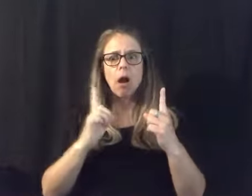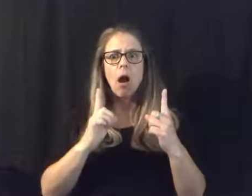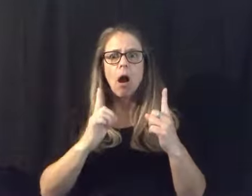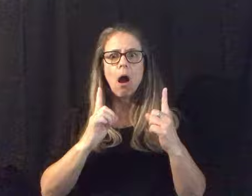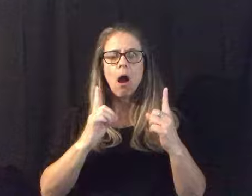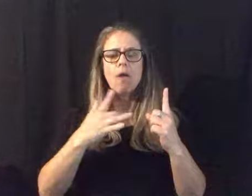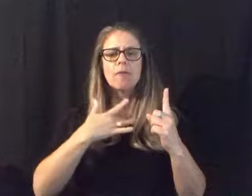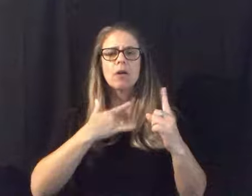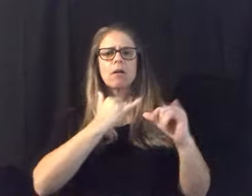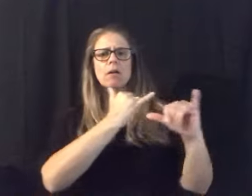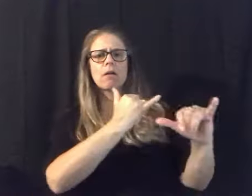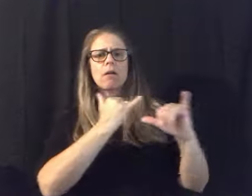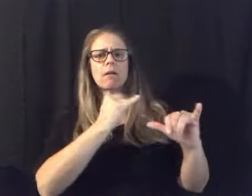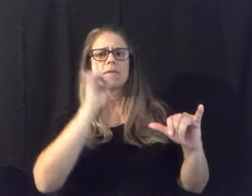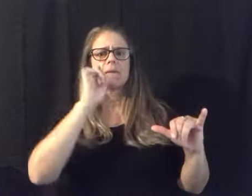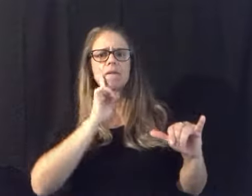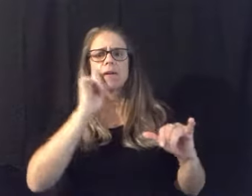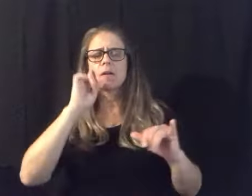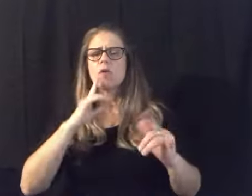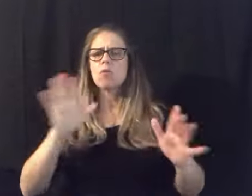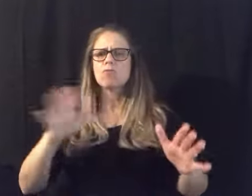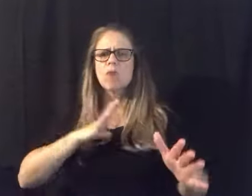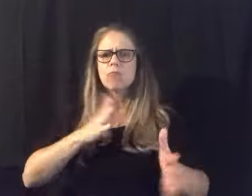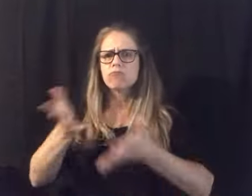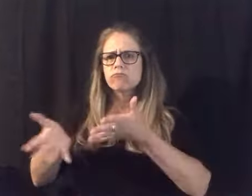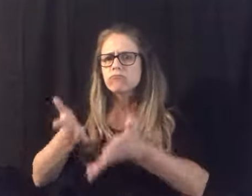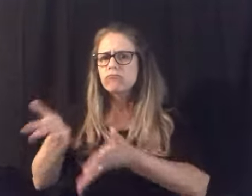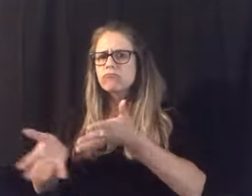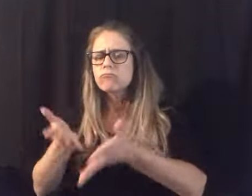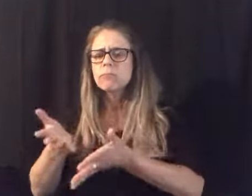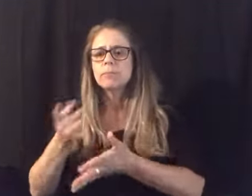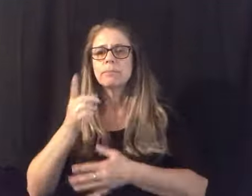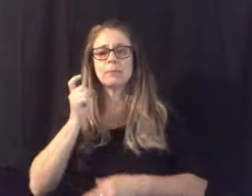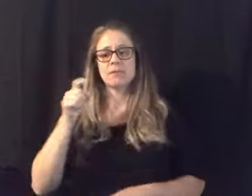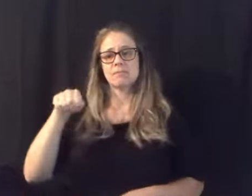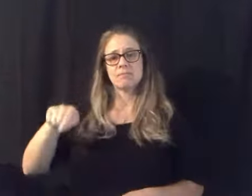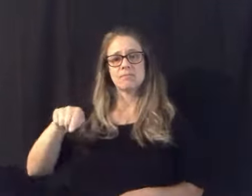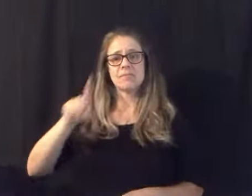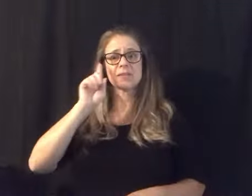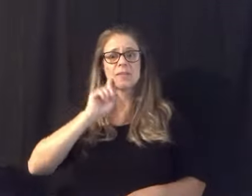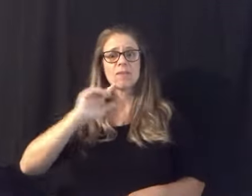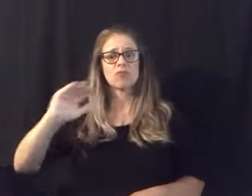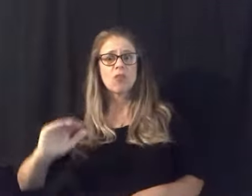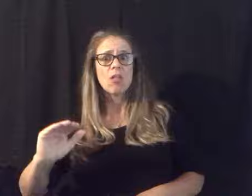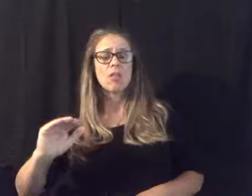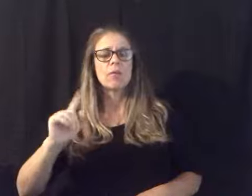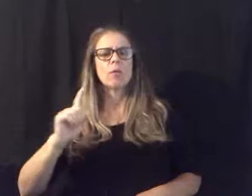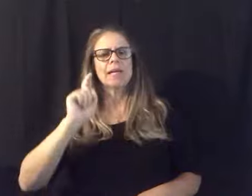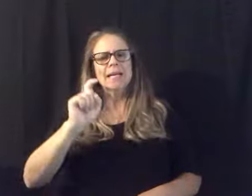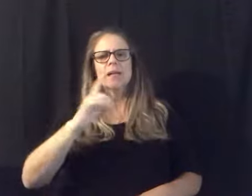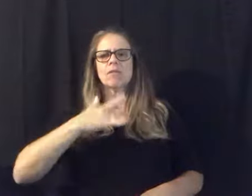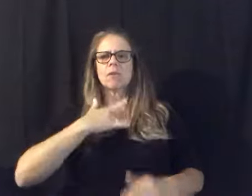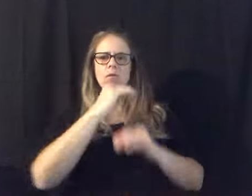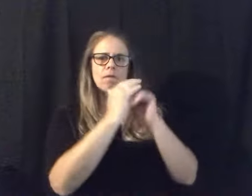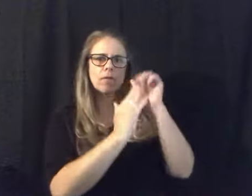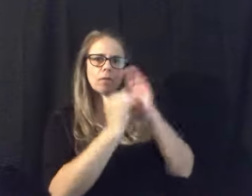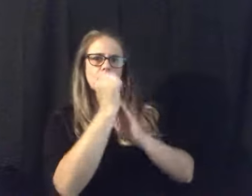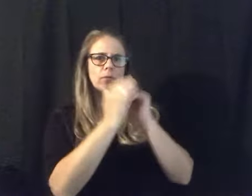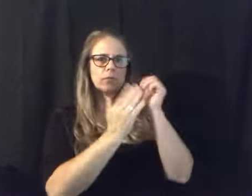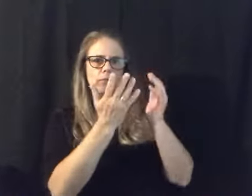the child feels connected and comfortable because of shared Deaf identity (Deaf to Deaf).